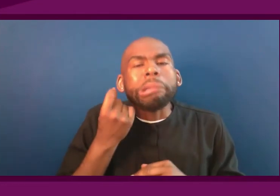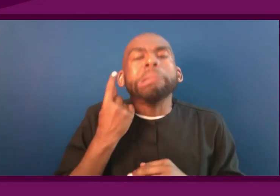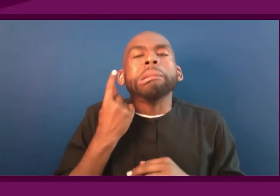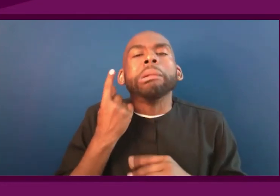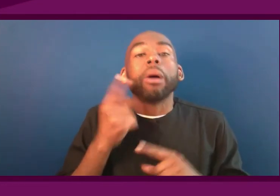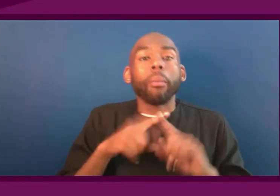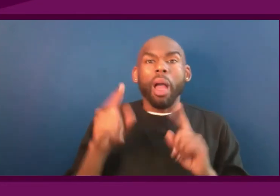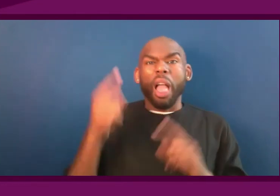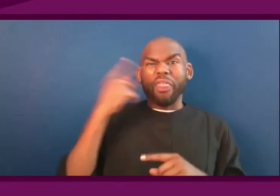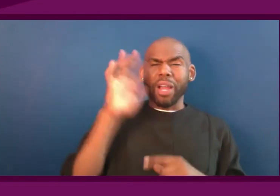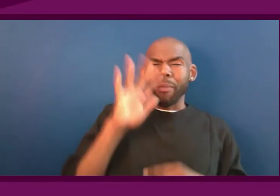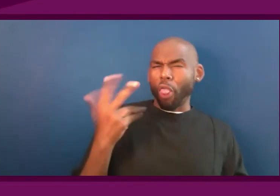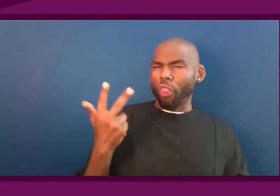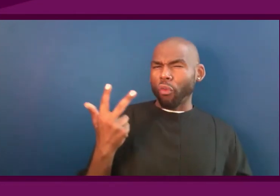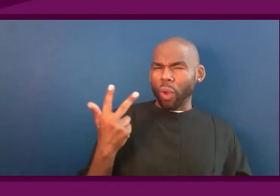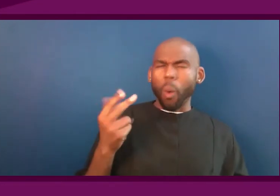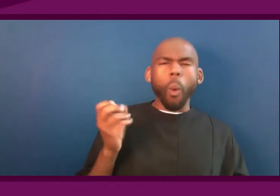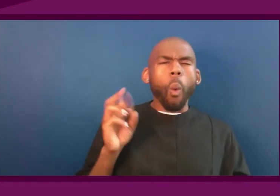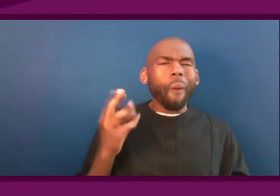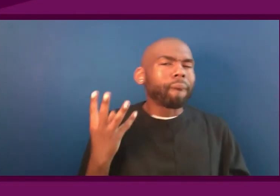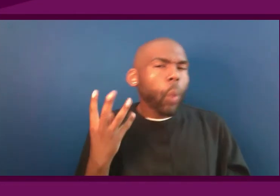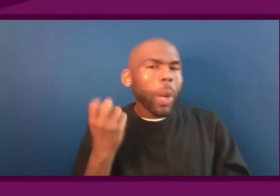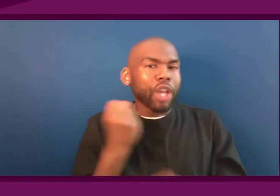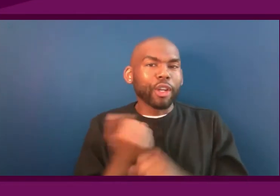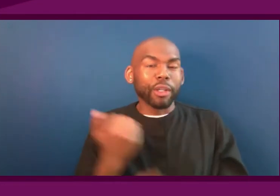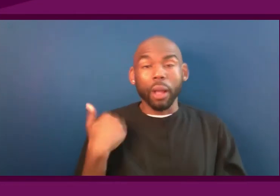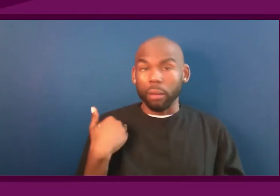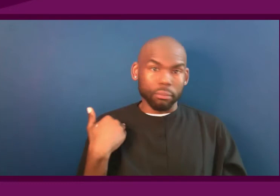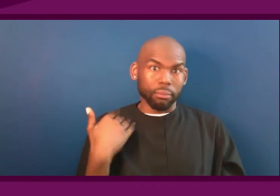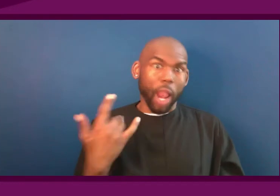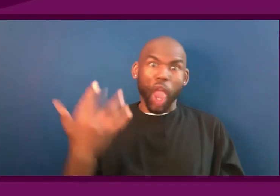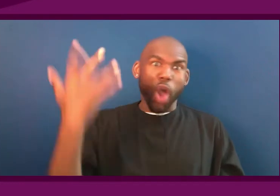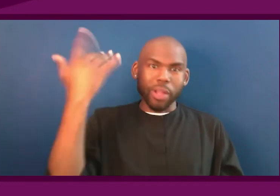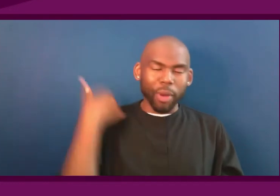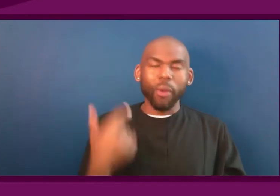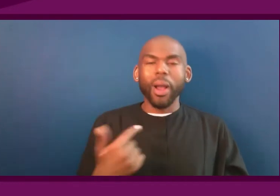saying, "So what is part of diversity inclusion?" And I just sat and I waited. I wanted to see how